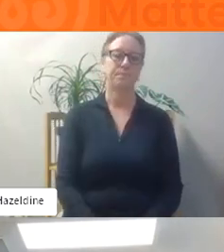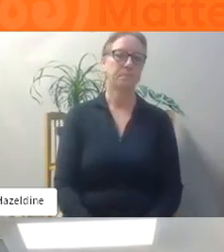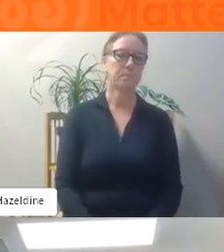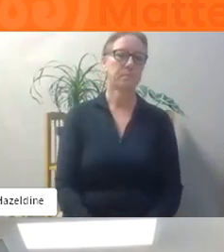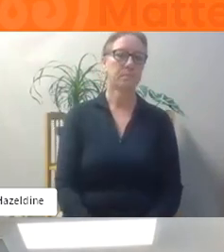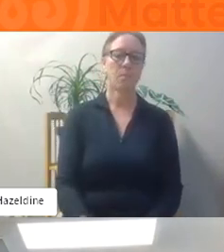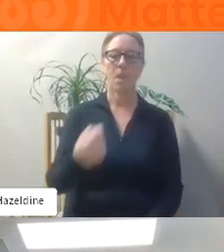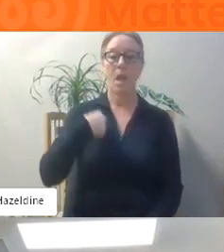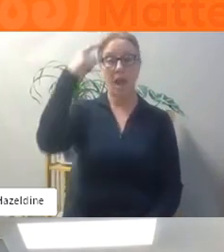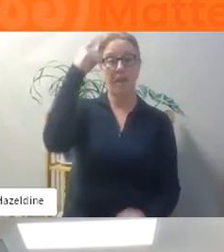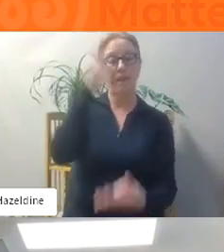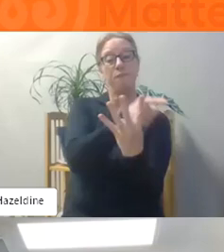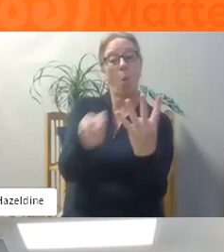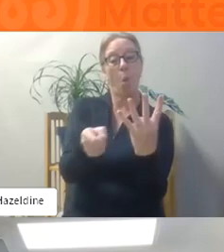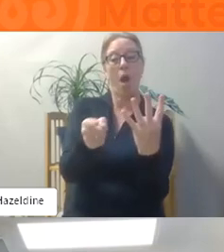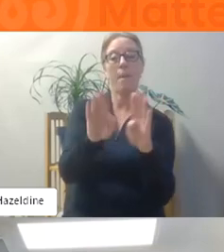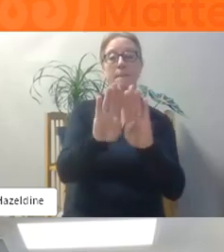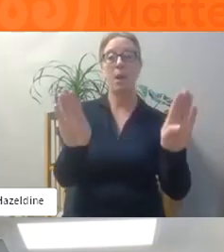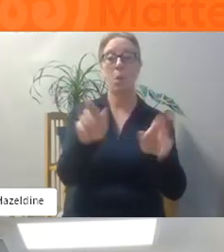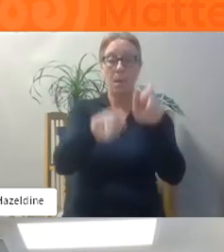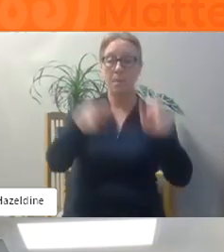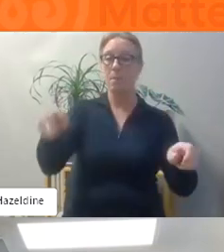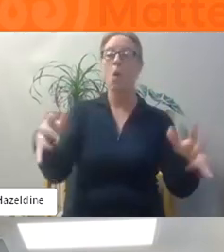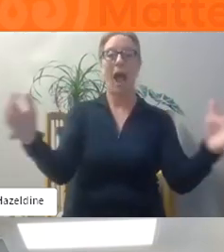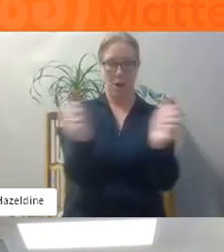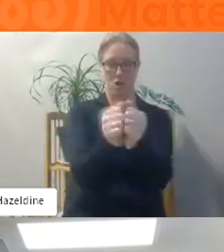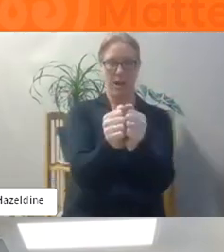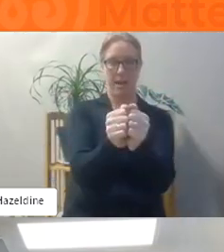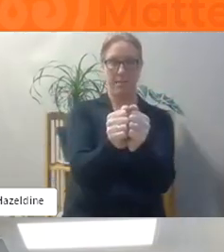all four of us would probably agree with this claim, that we are thinkers